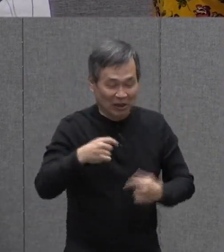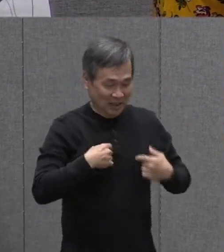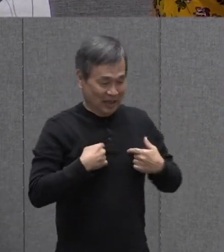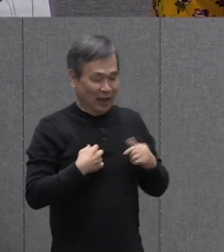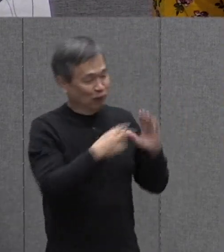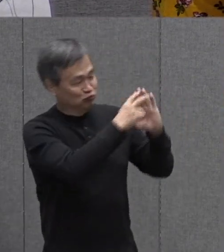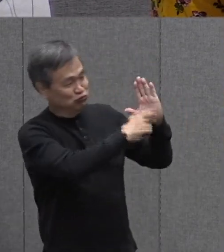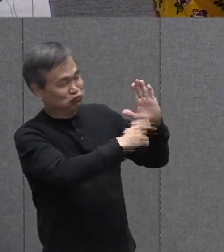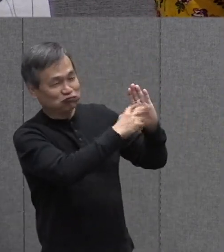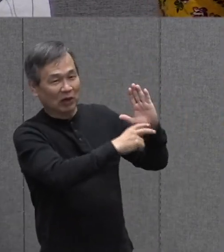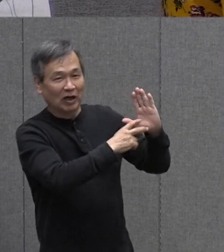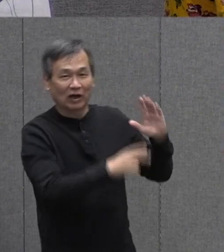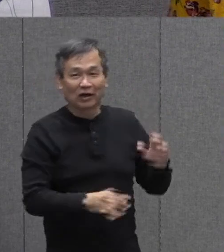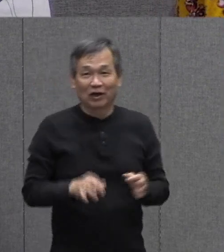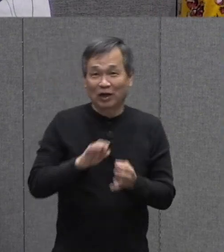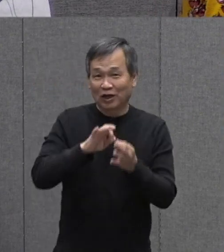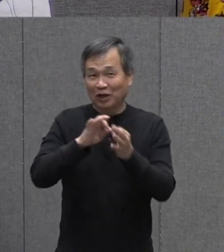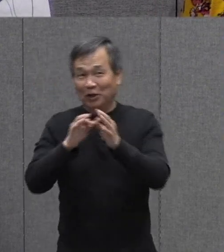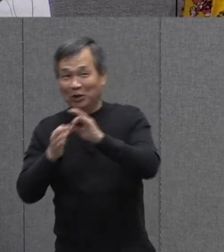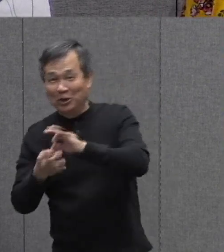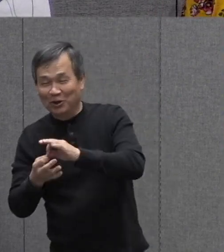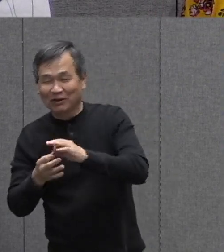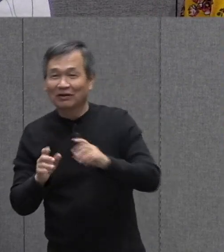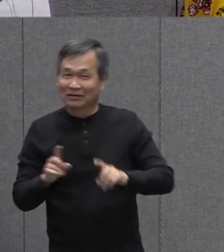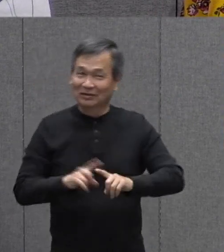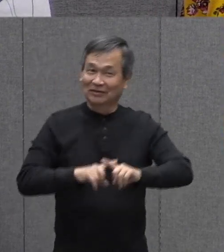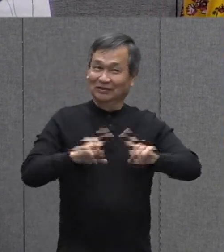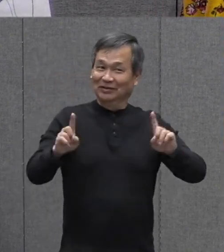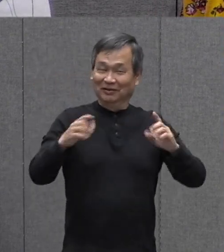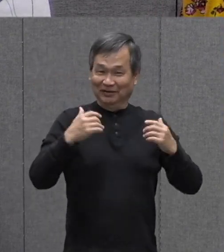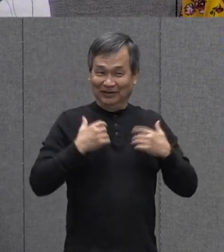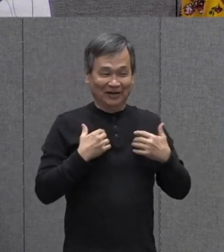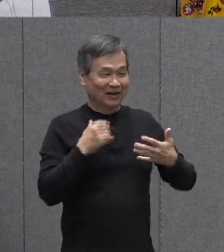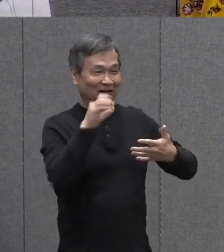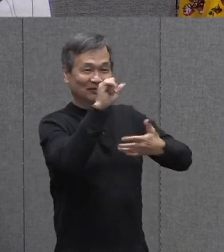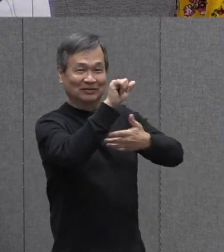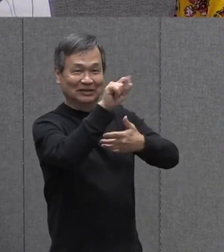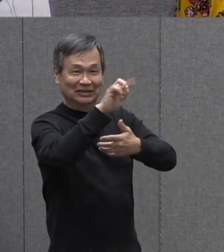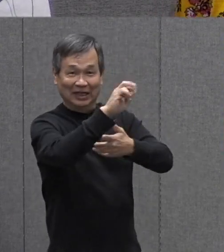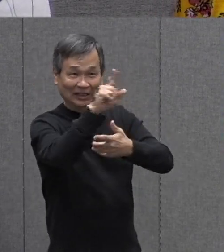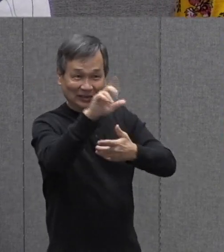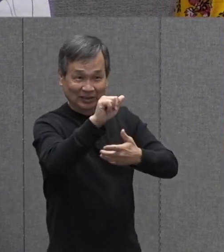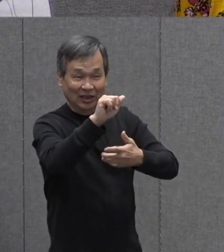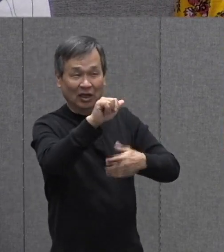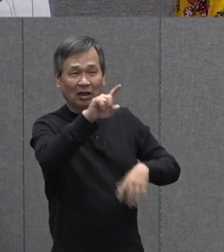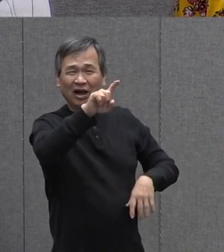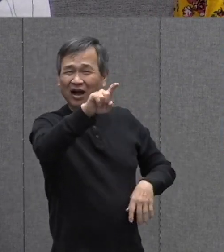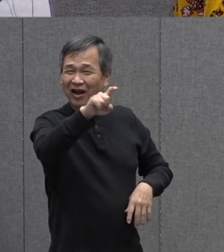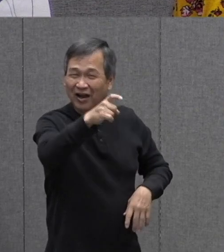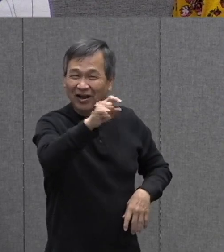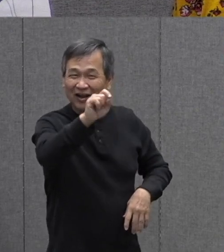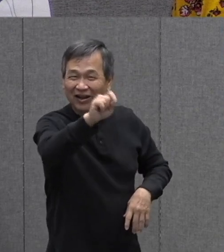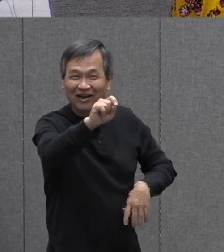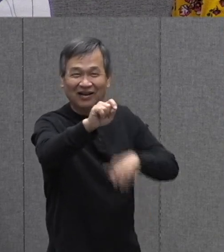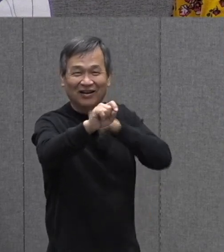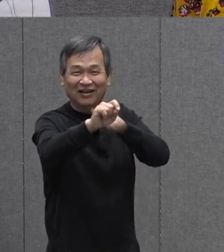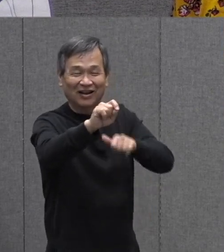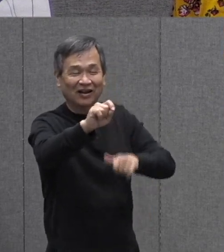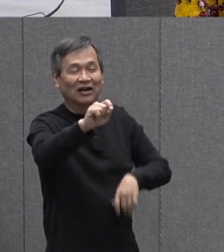that each stanza had lines that ended in a comma, and when the stanza ended, it ended with a period.